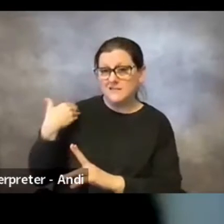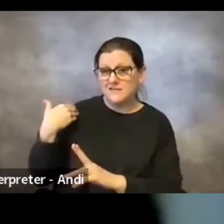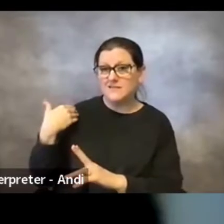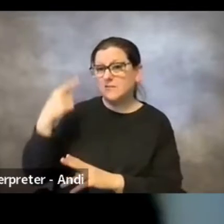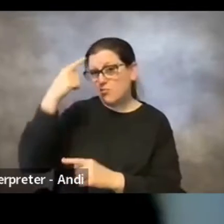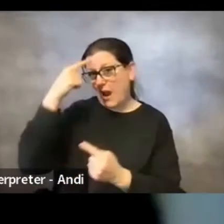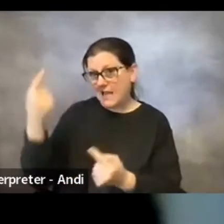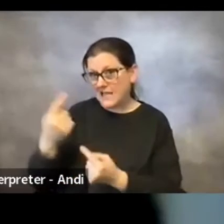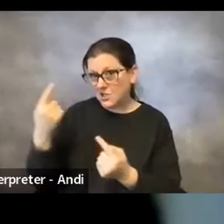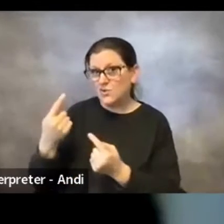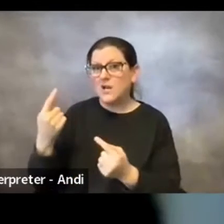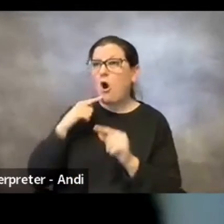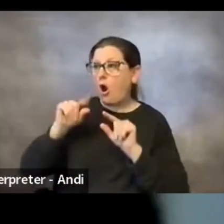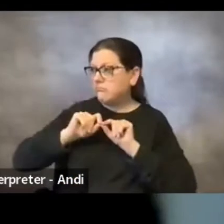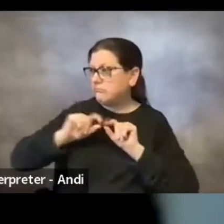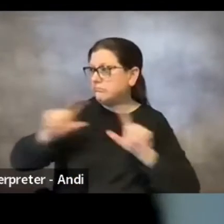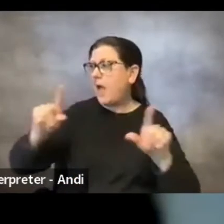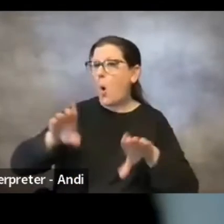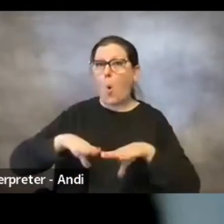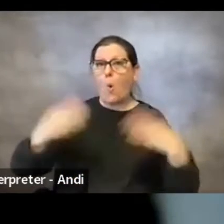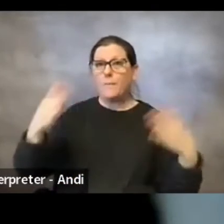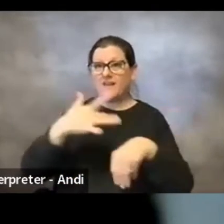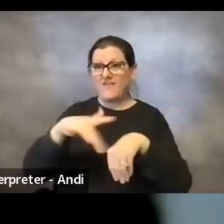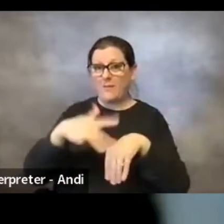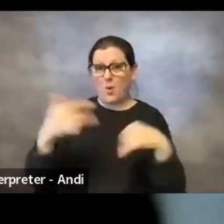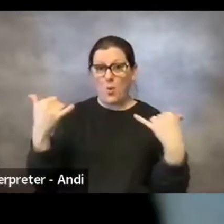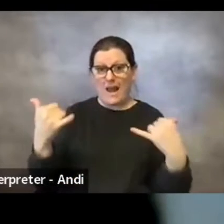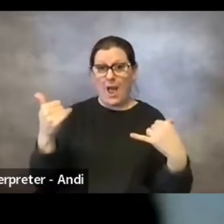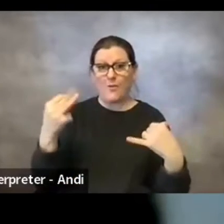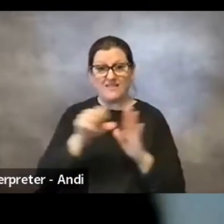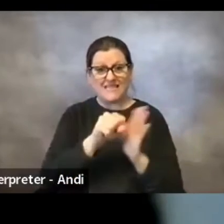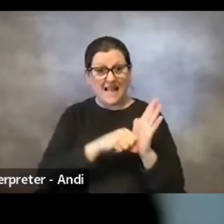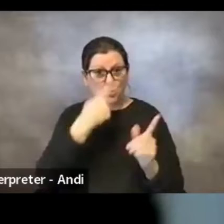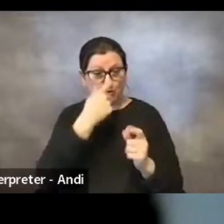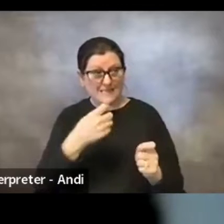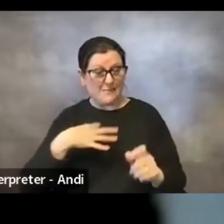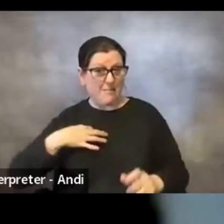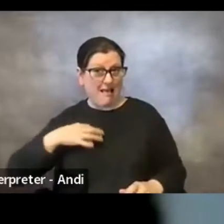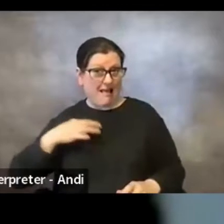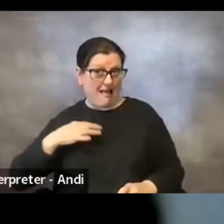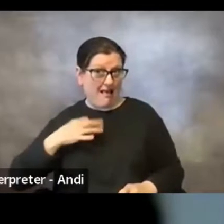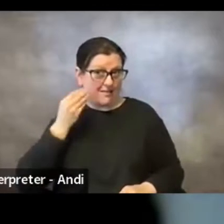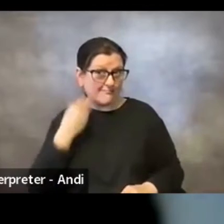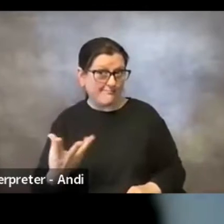are out and open right now. So states are looking to expand those there is funding